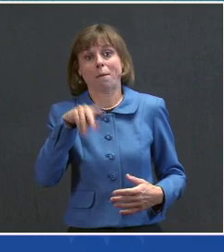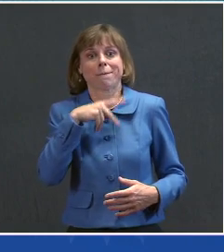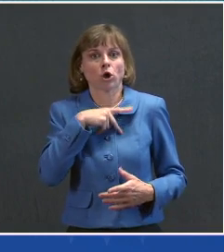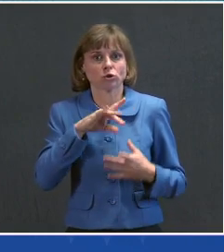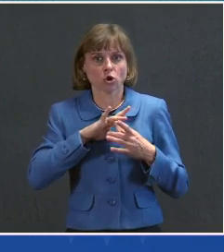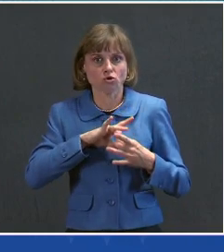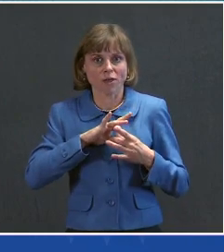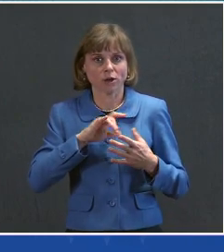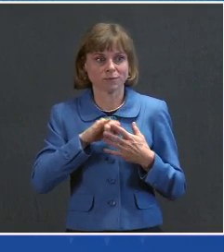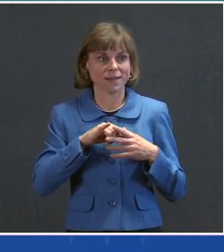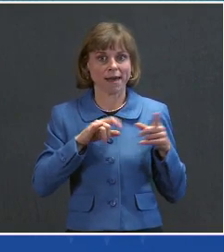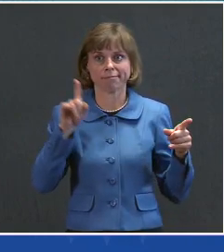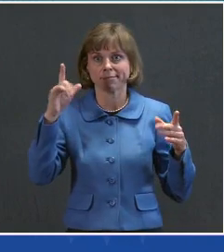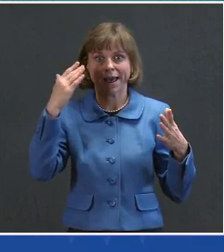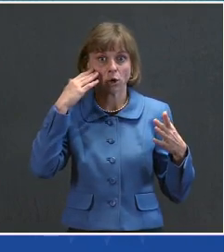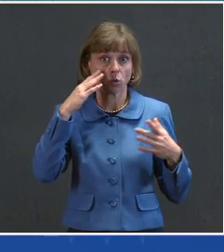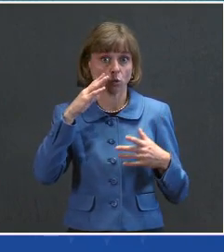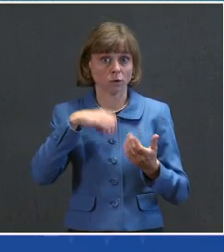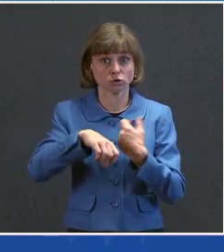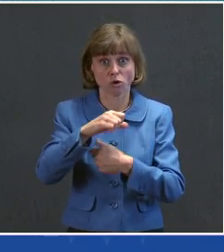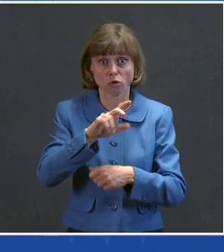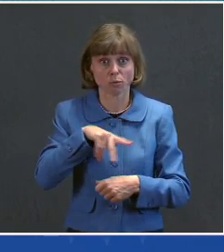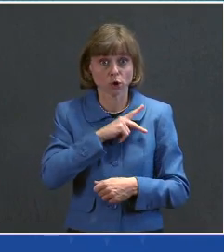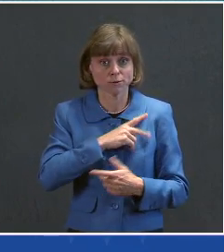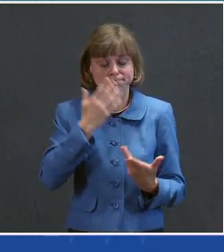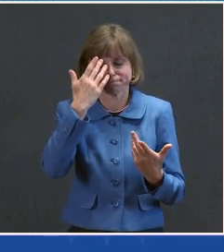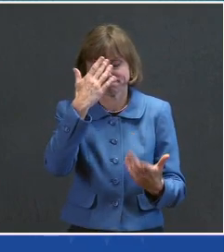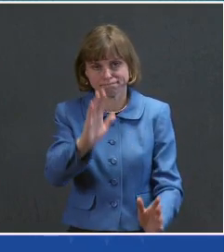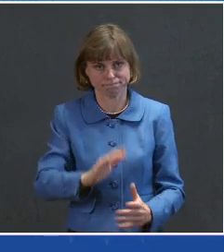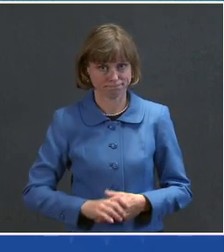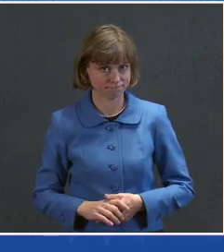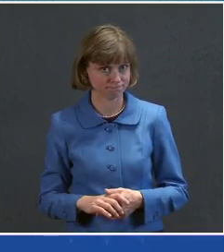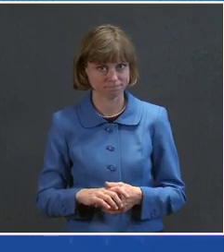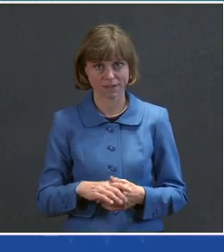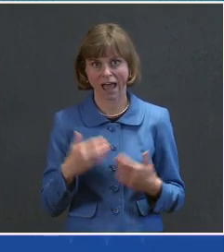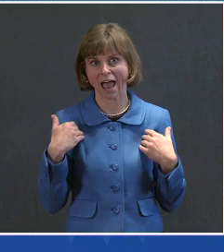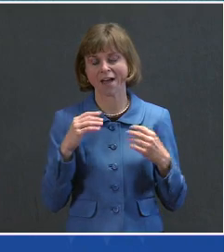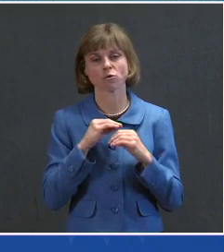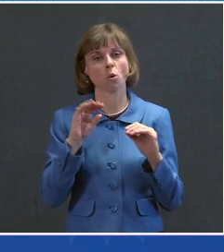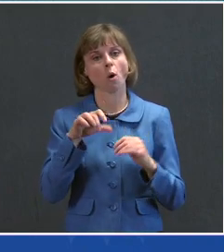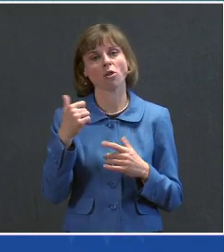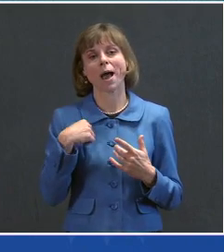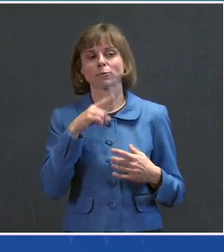or that he knew her personally, but I don't have any other engagements. I'm sure she has a number of people